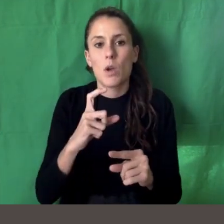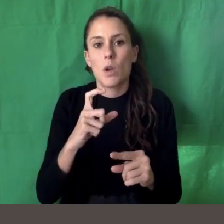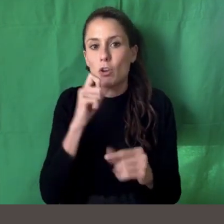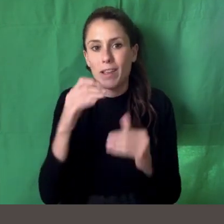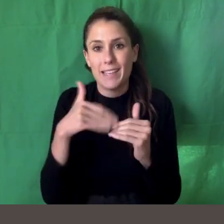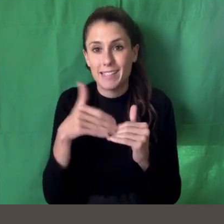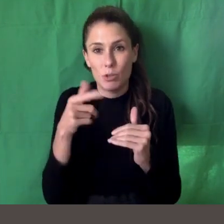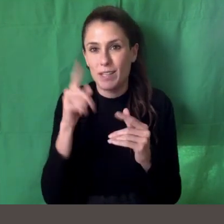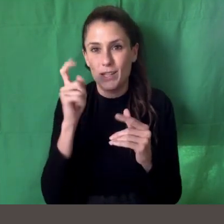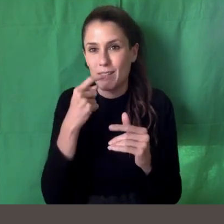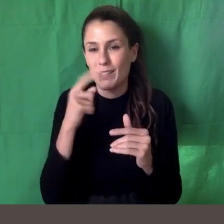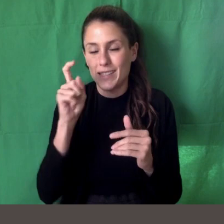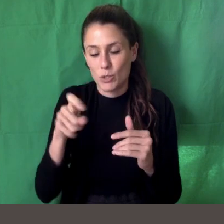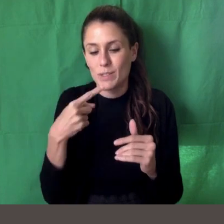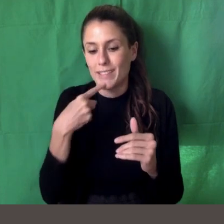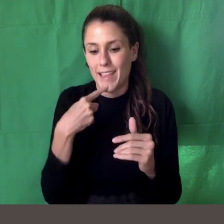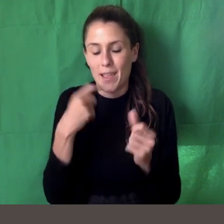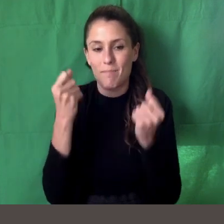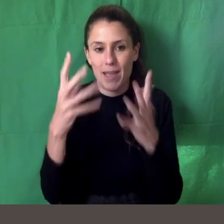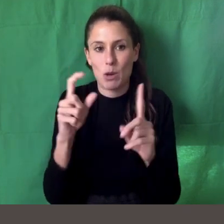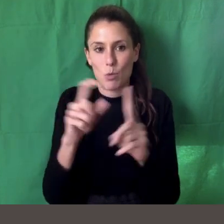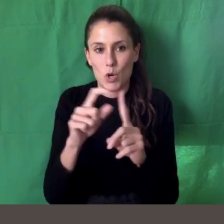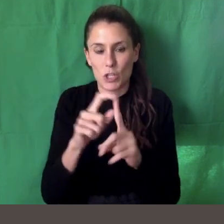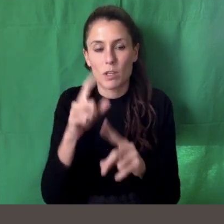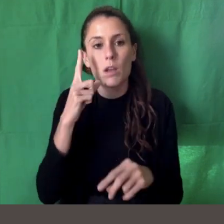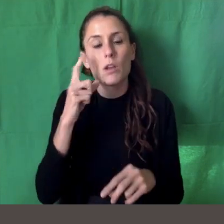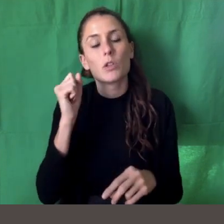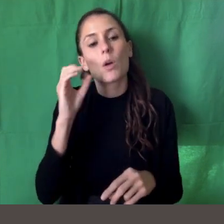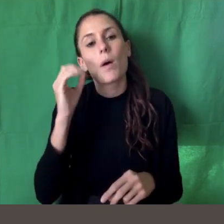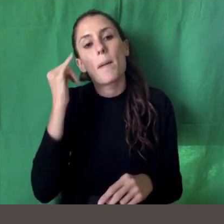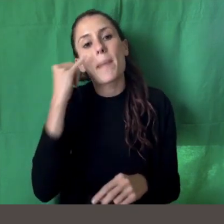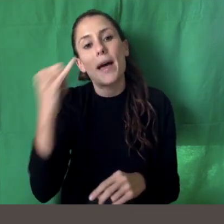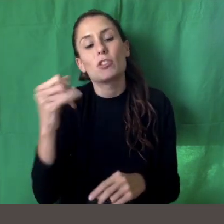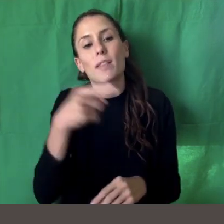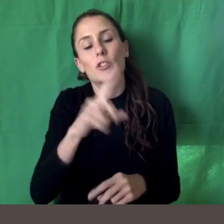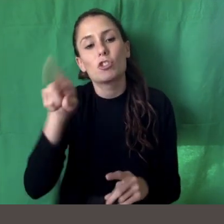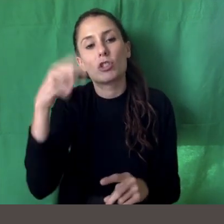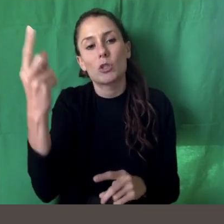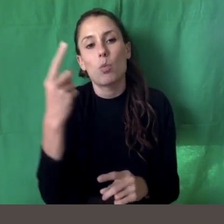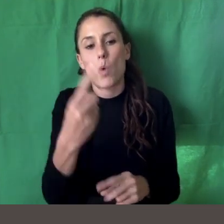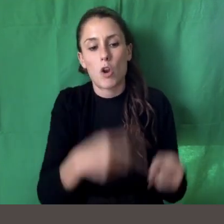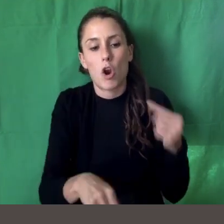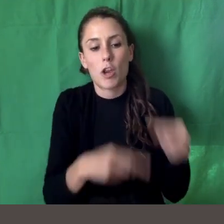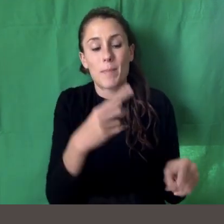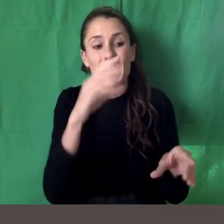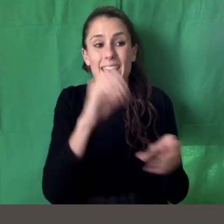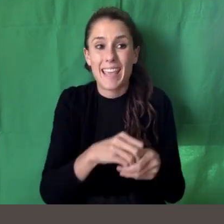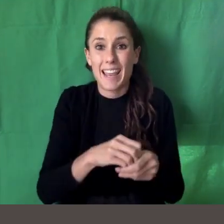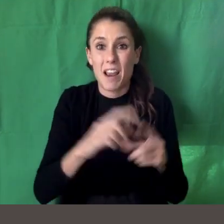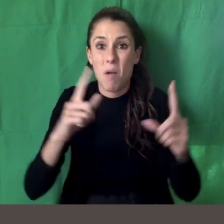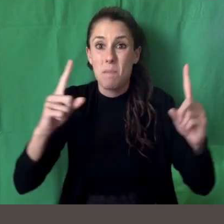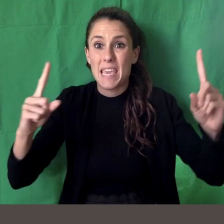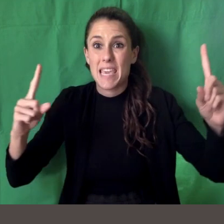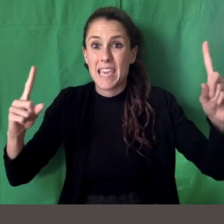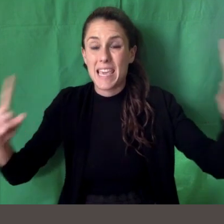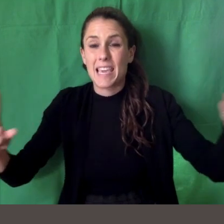you need to say quite a few words. So imagine this was just one argument in a massive doc string